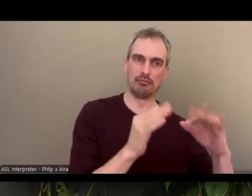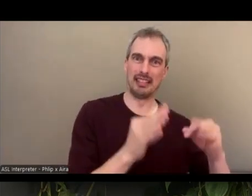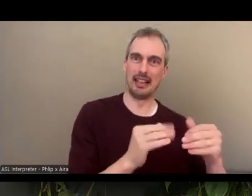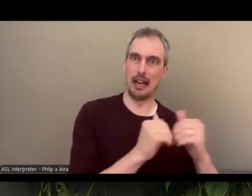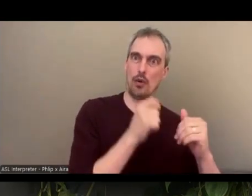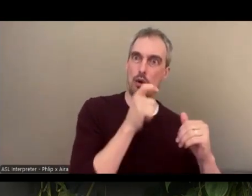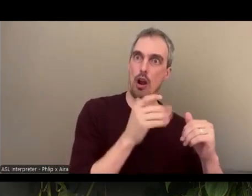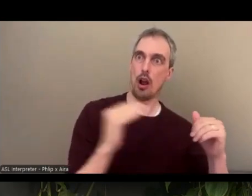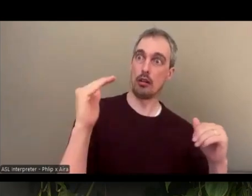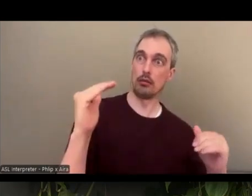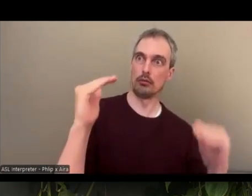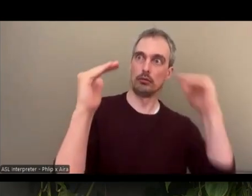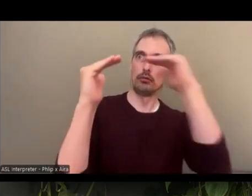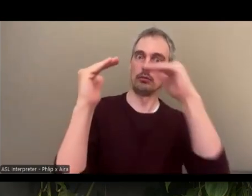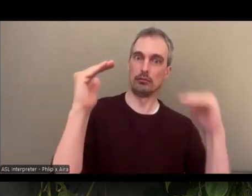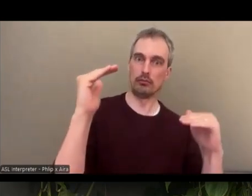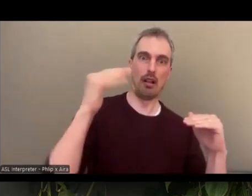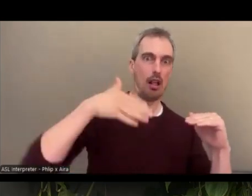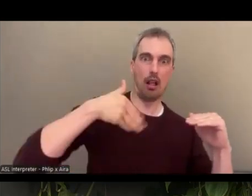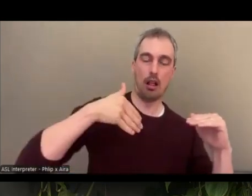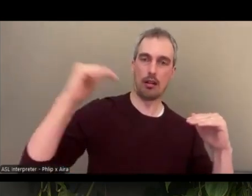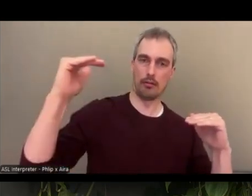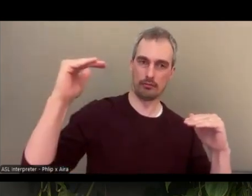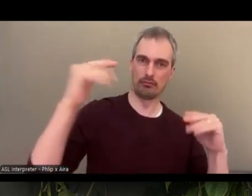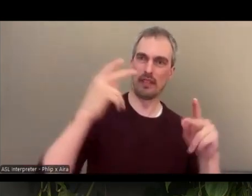There are several models devoted to accessibility. They all have pluses and minuses, unsurprisingly.